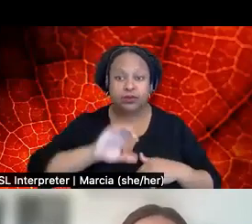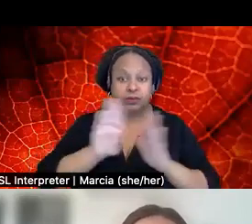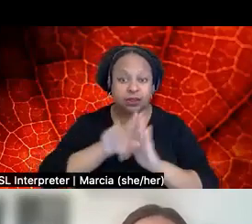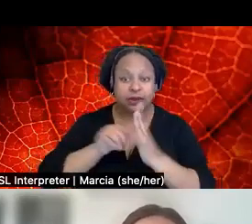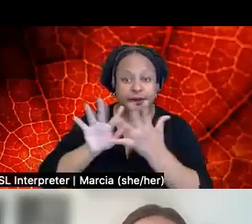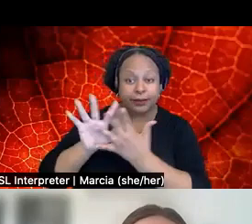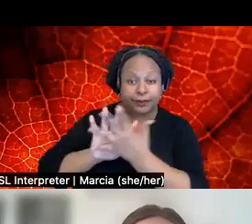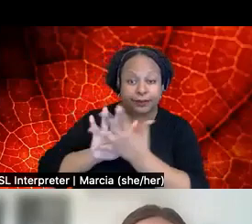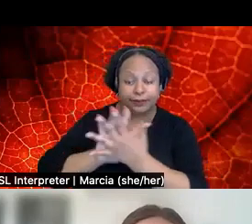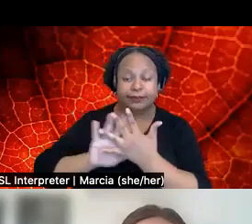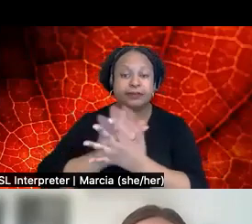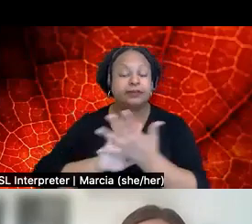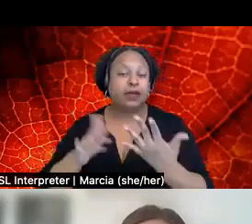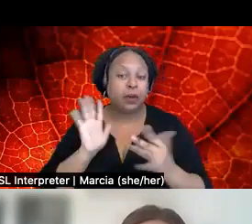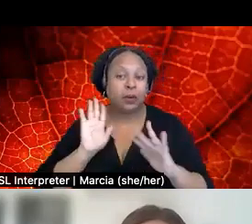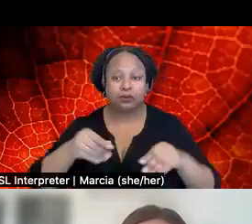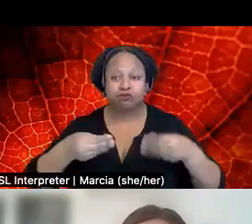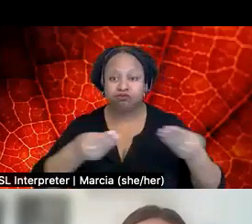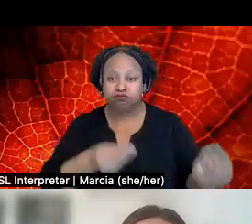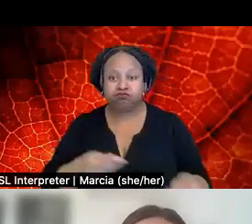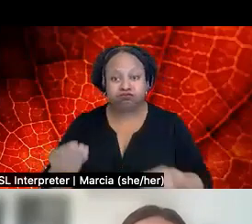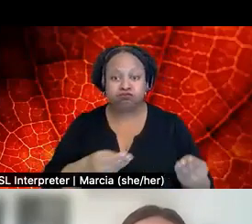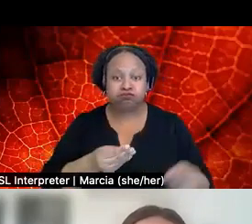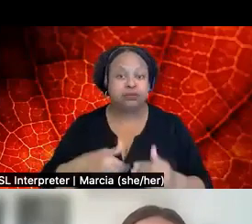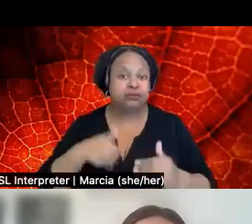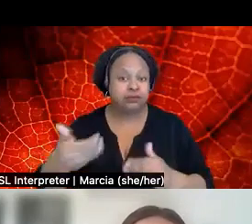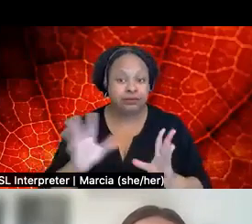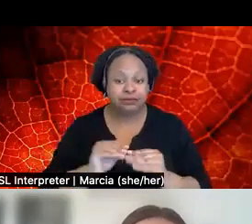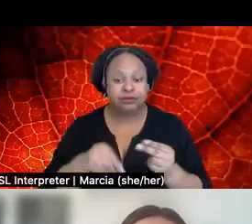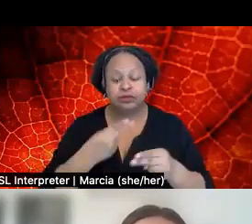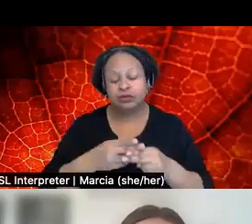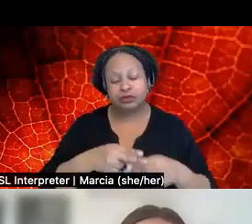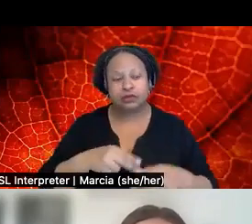I'll be moderating the next session entitled Clinical Sites,